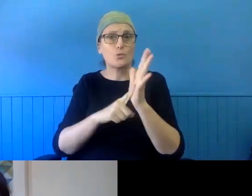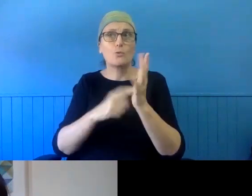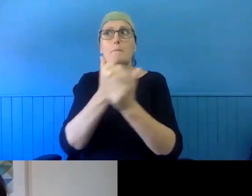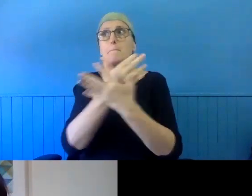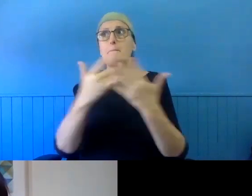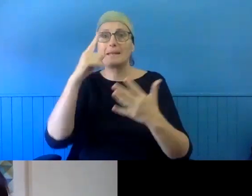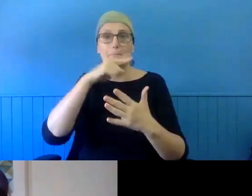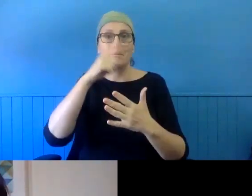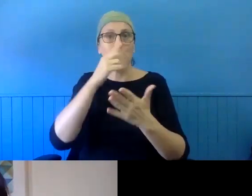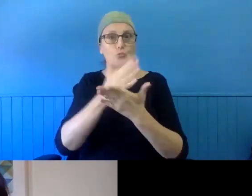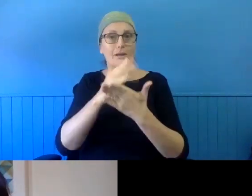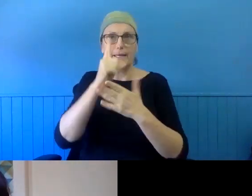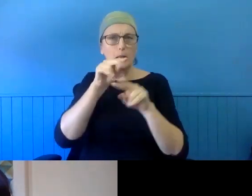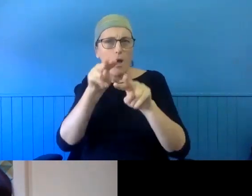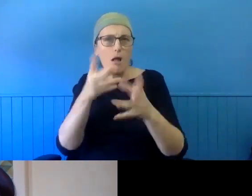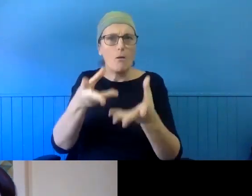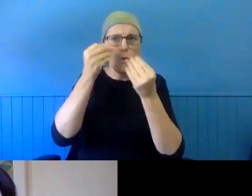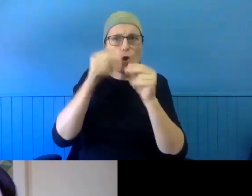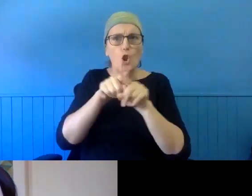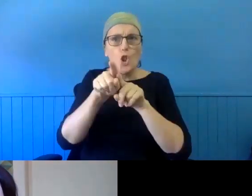Thank you so much for your time putting that together. And thank